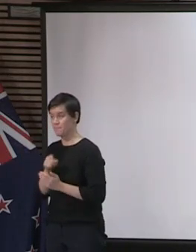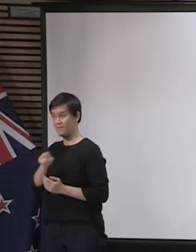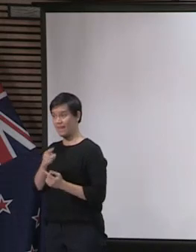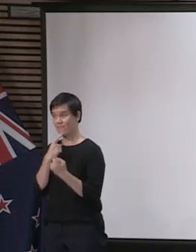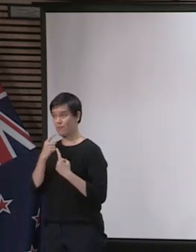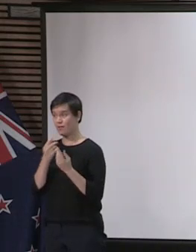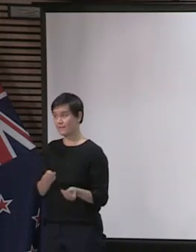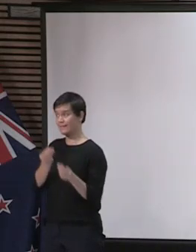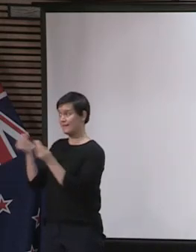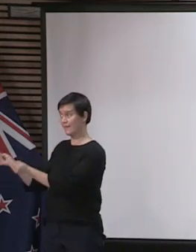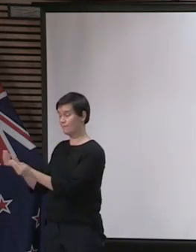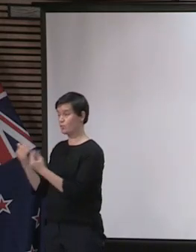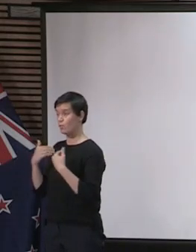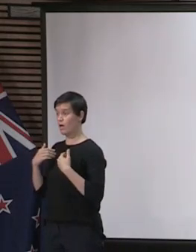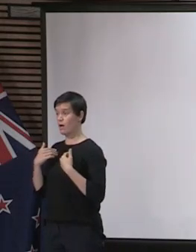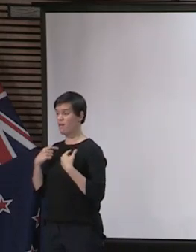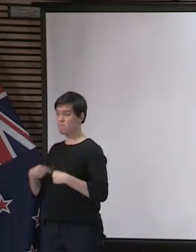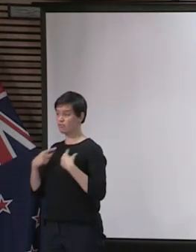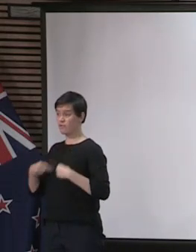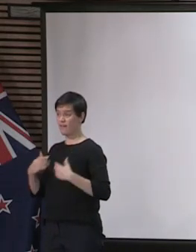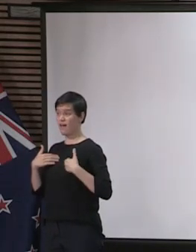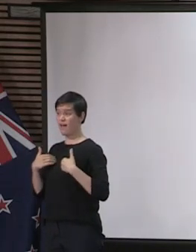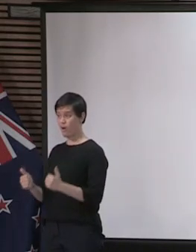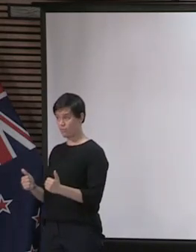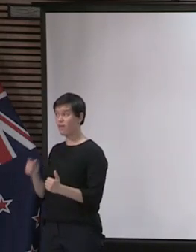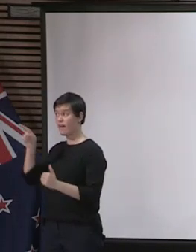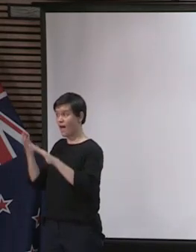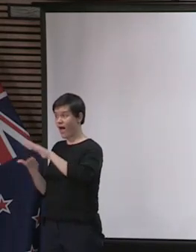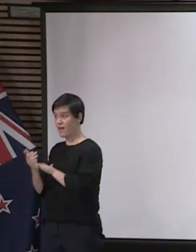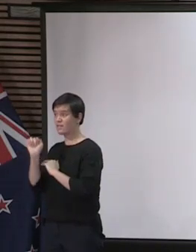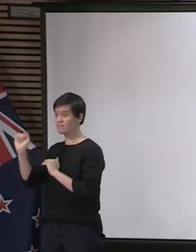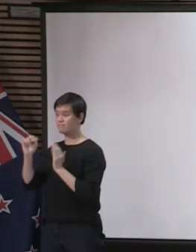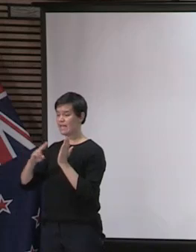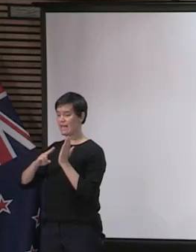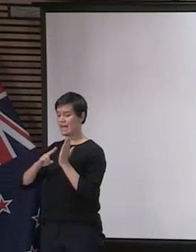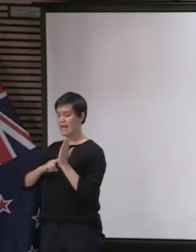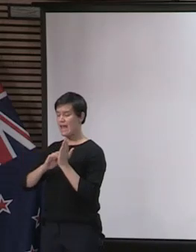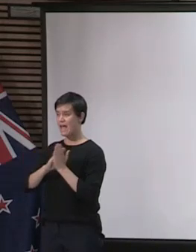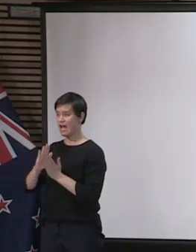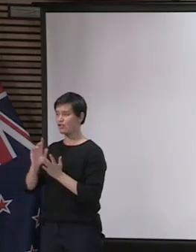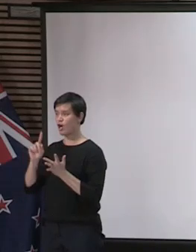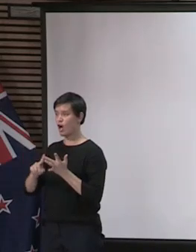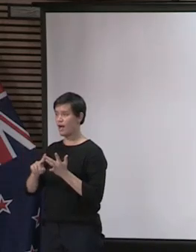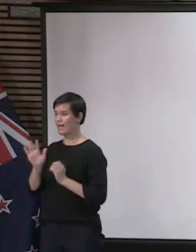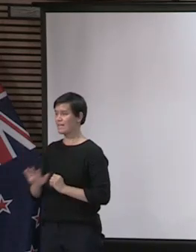that is updated - a file is sent every month to the Ministry of Health and the information, any updates on